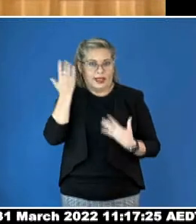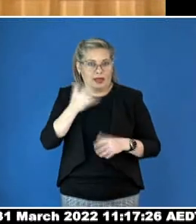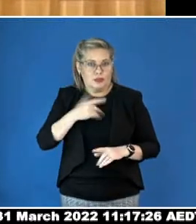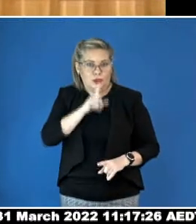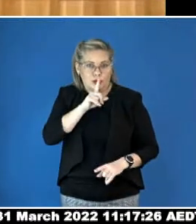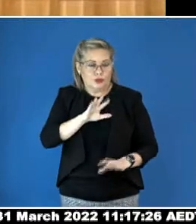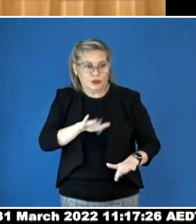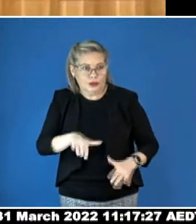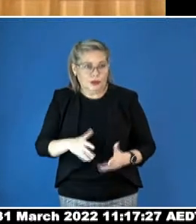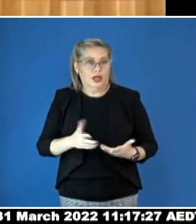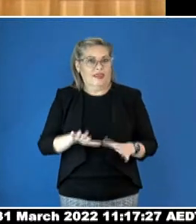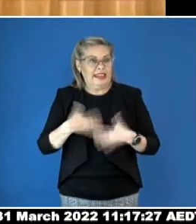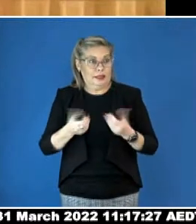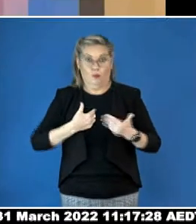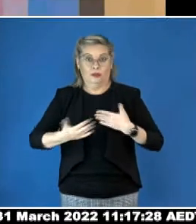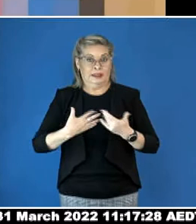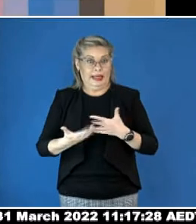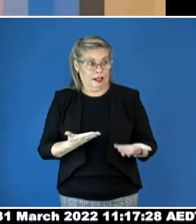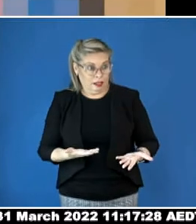Is that right? NIKY'S MUM: Generally that picture, yeah.